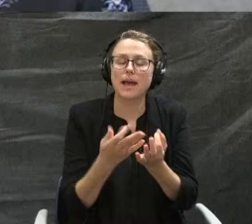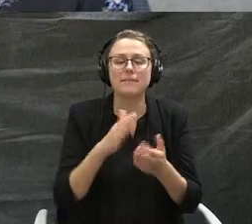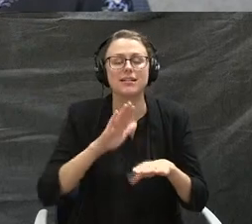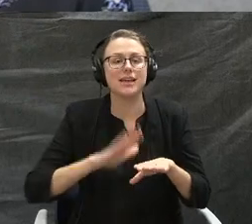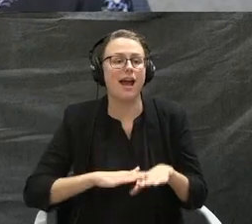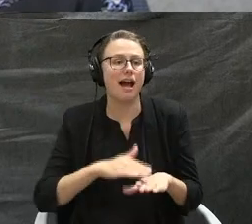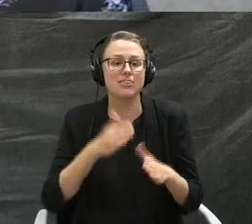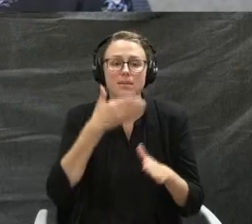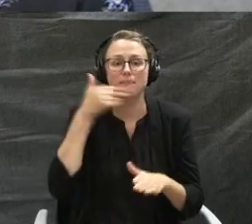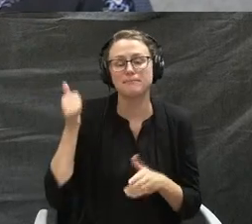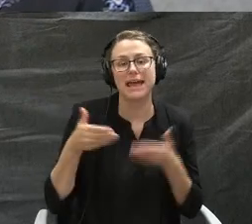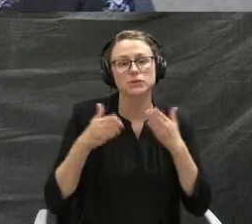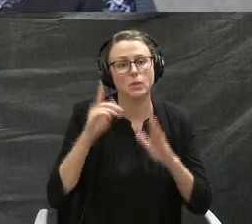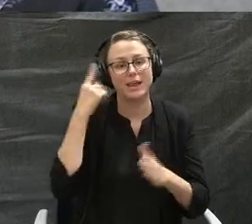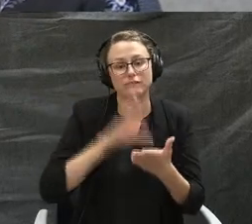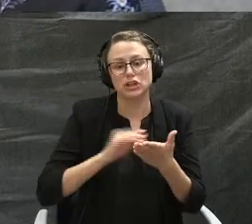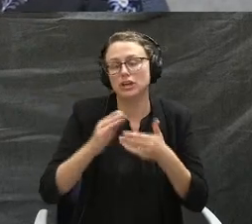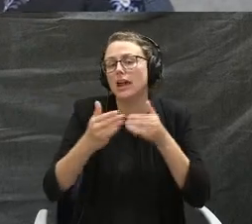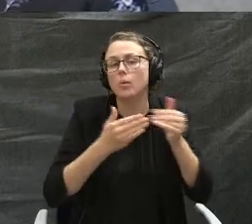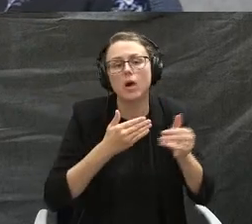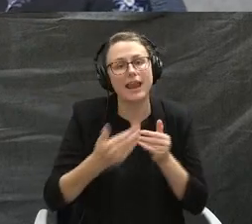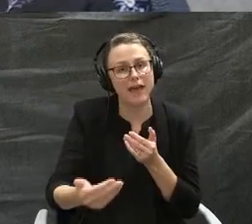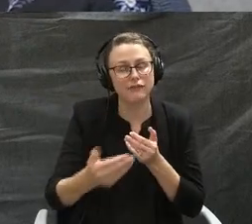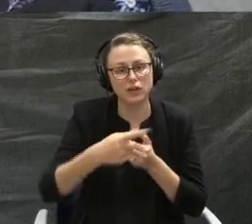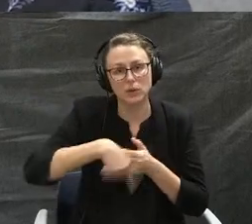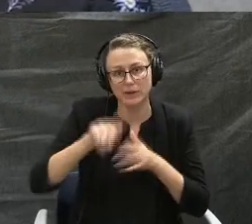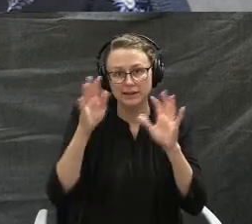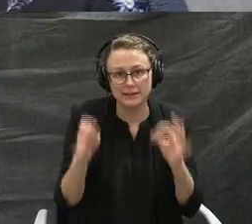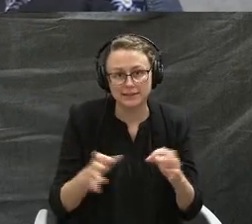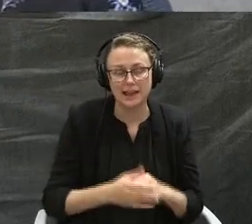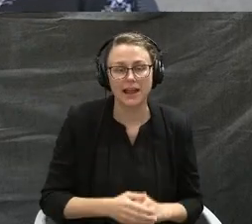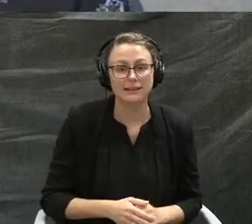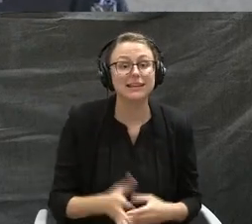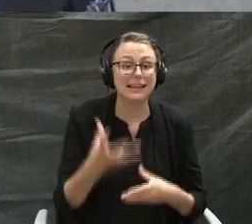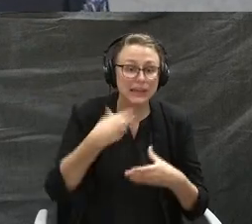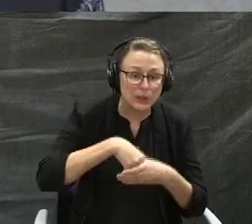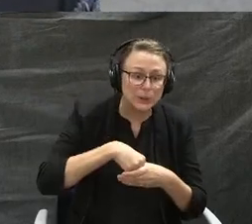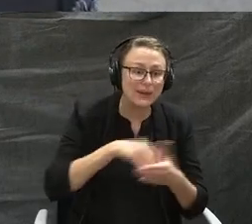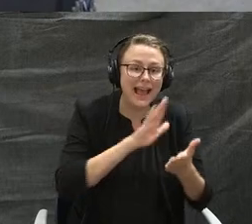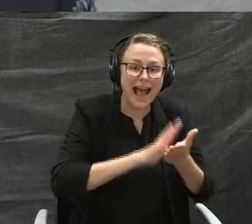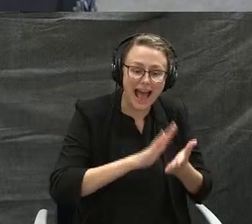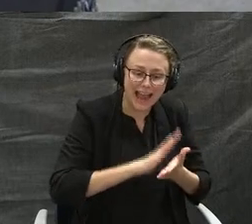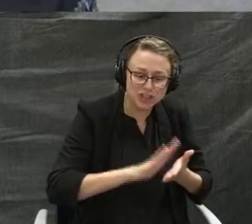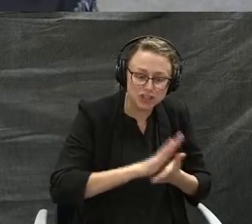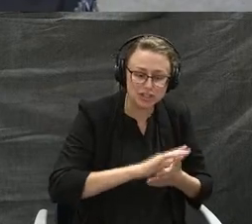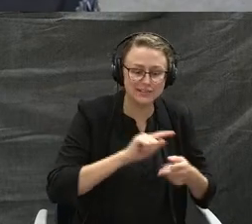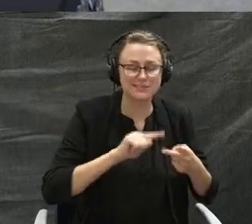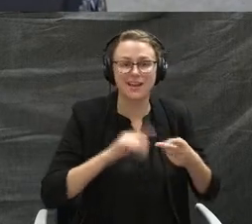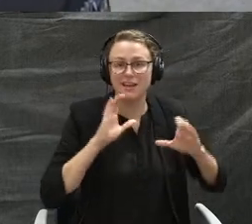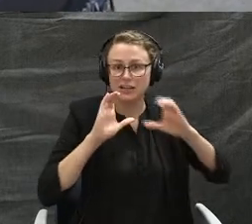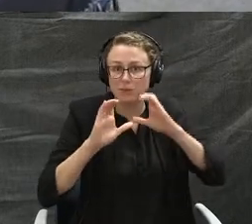practices for learning in whatever space they may be utilizing, including Hygiene, communicating, and working with